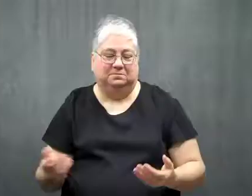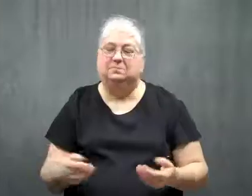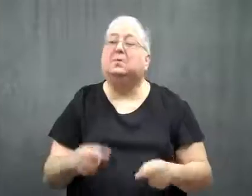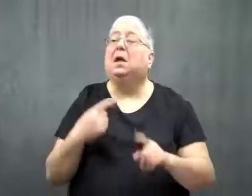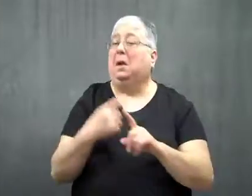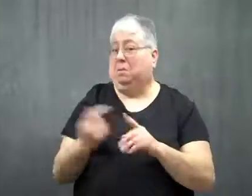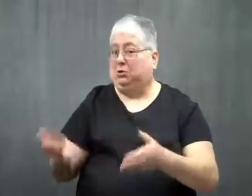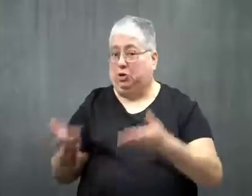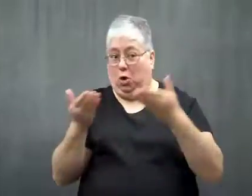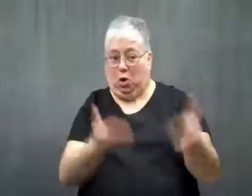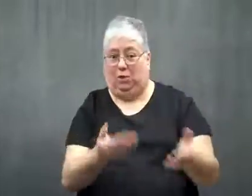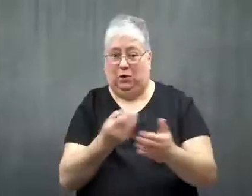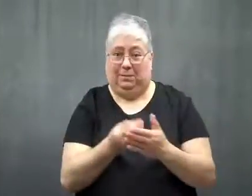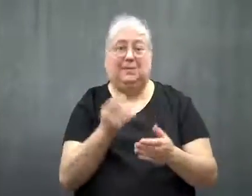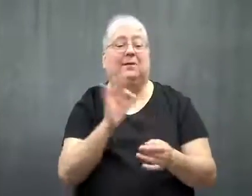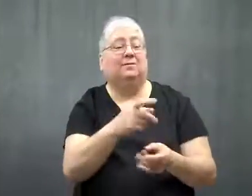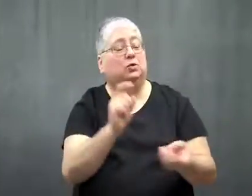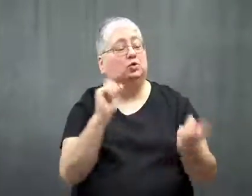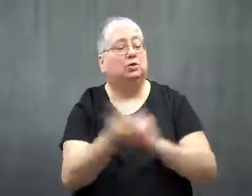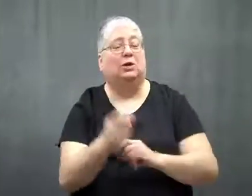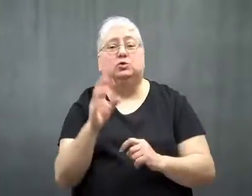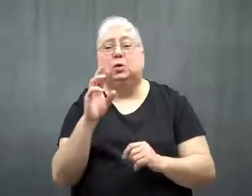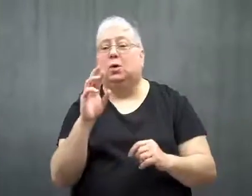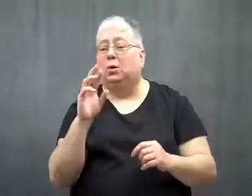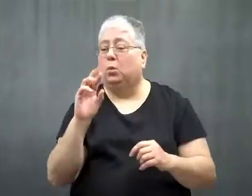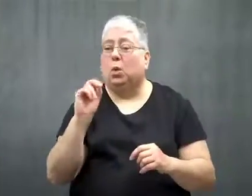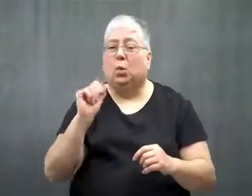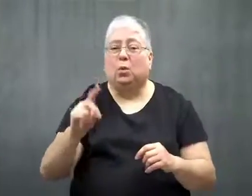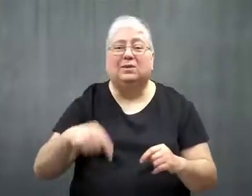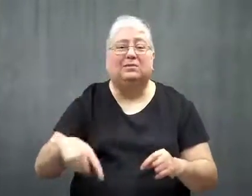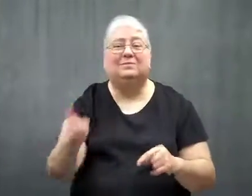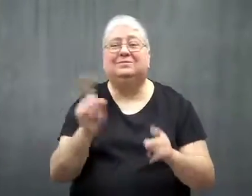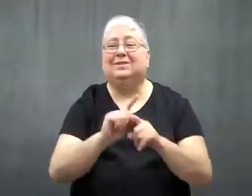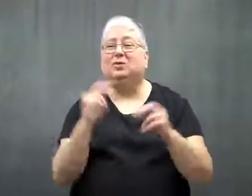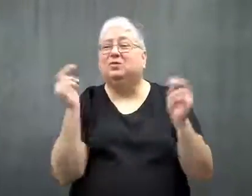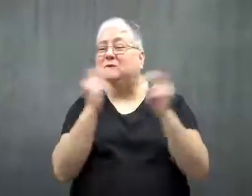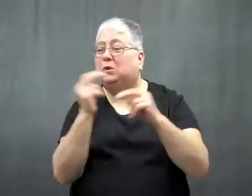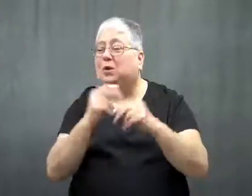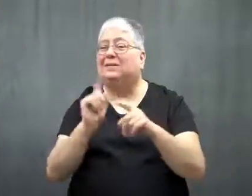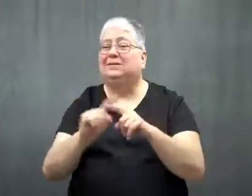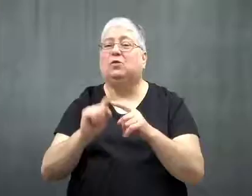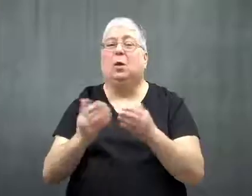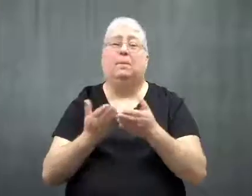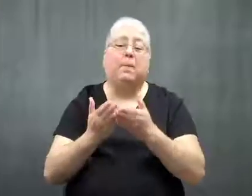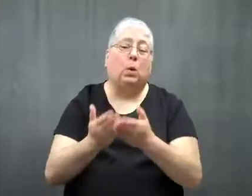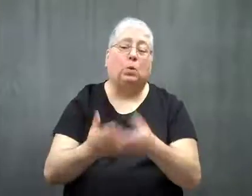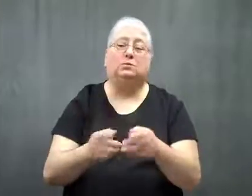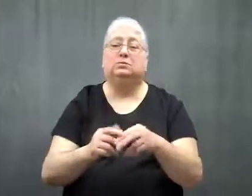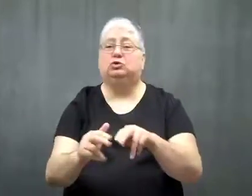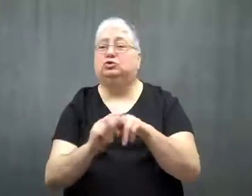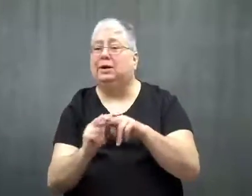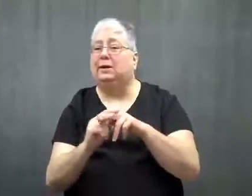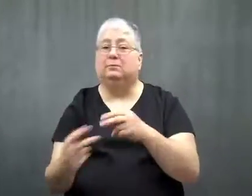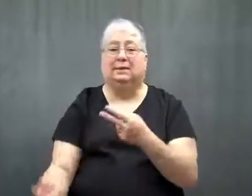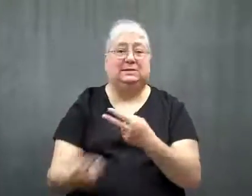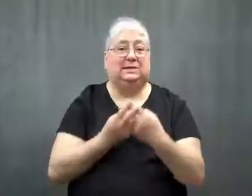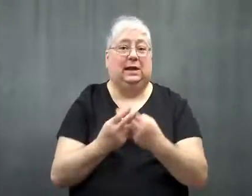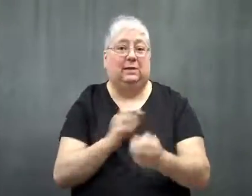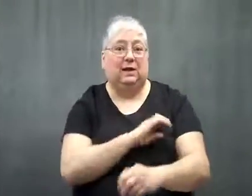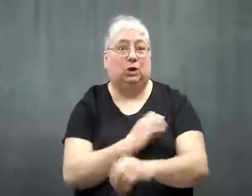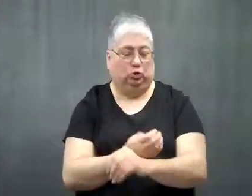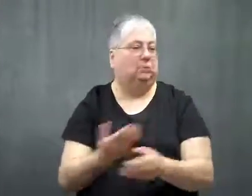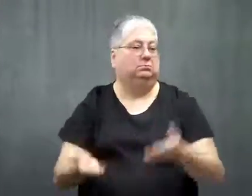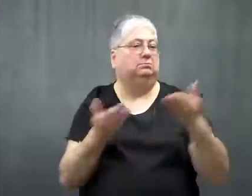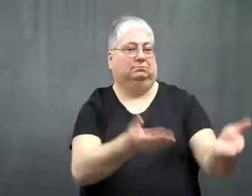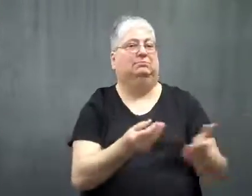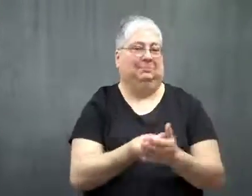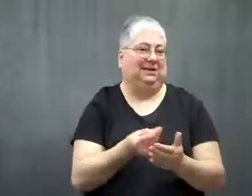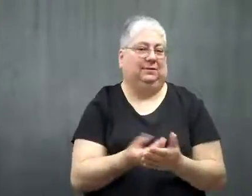Funds would be available for improving road infrastructure, shipping and railroad efficiency.